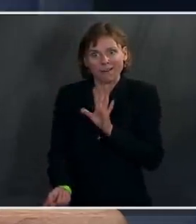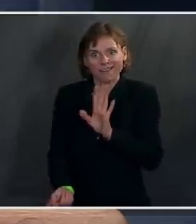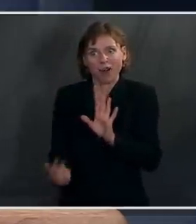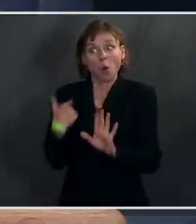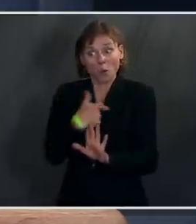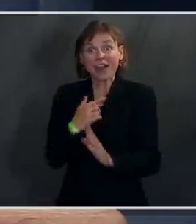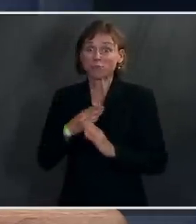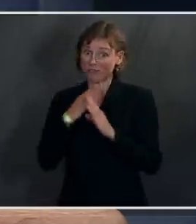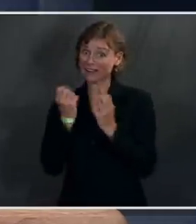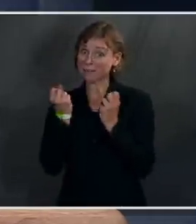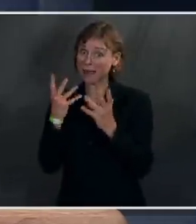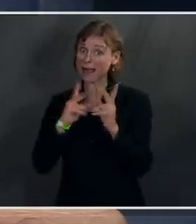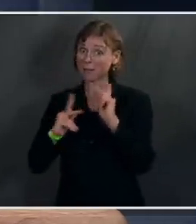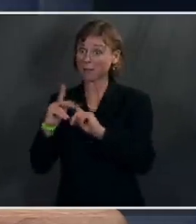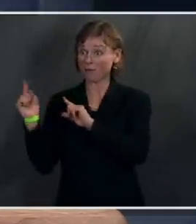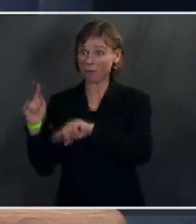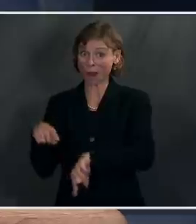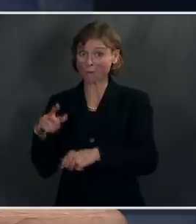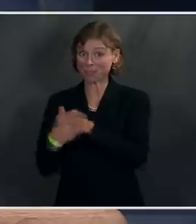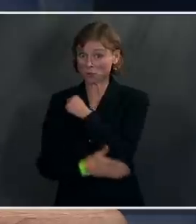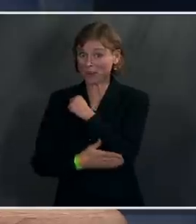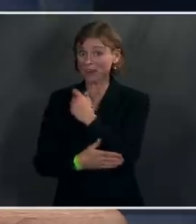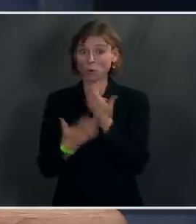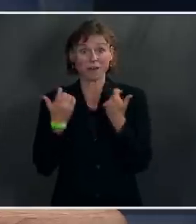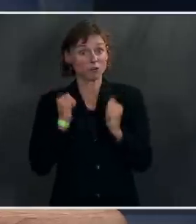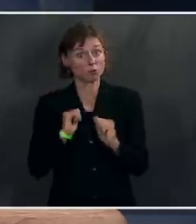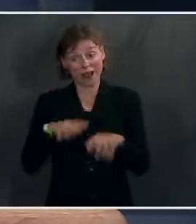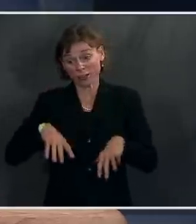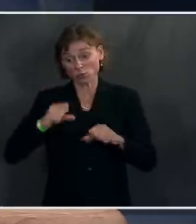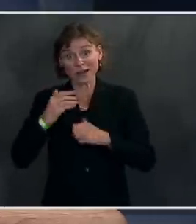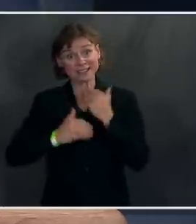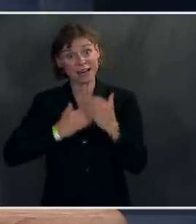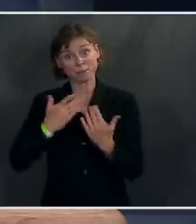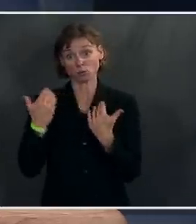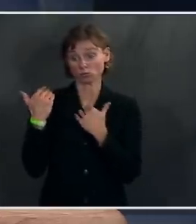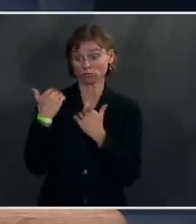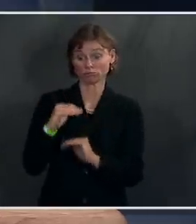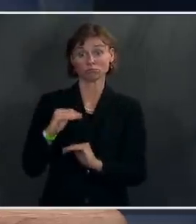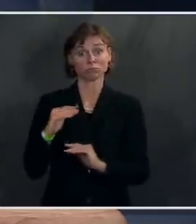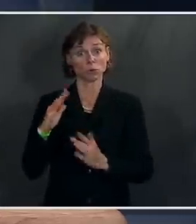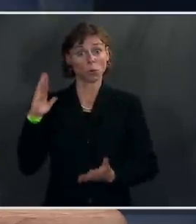from coming into the country and tried to take steps to reduce the spread of COVID